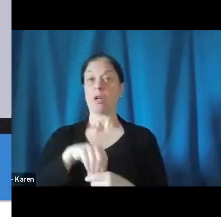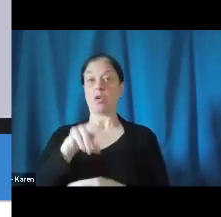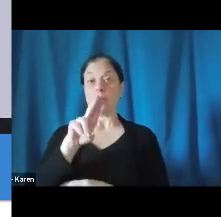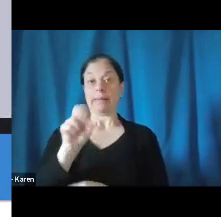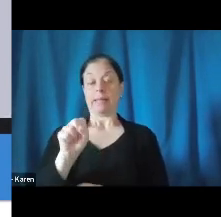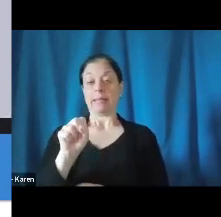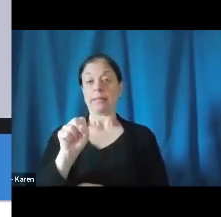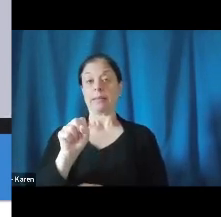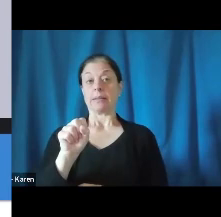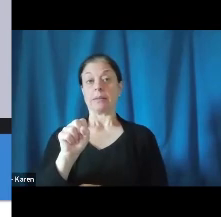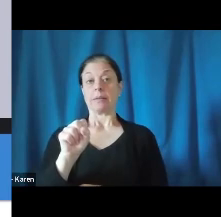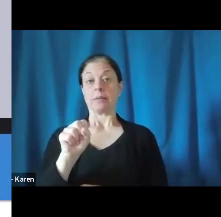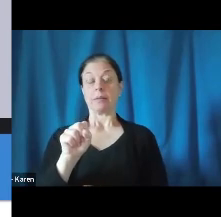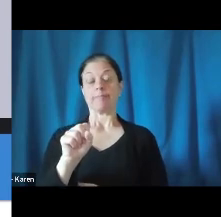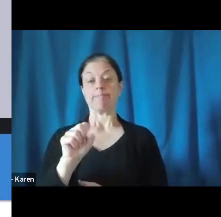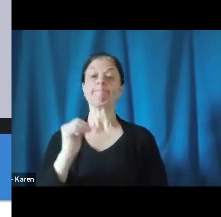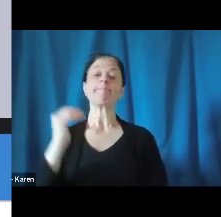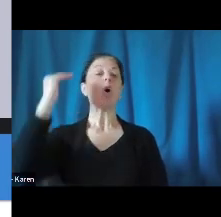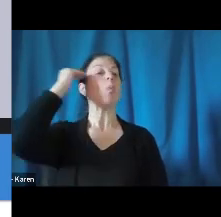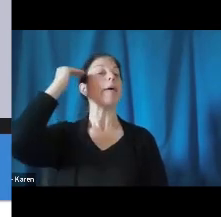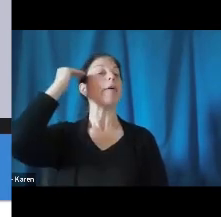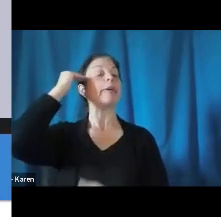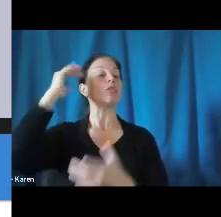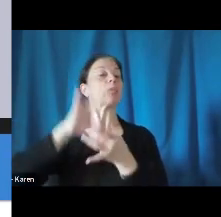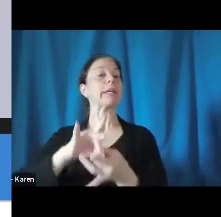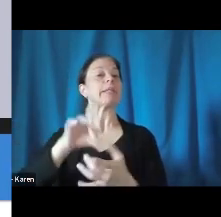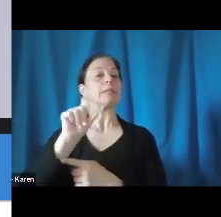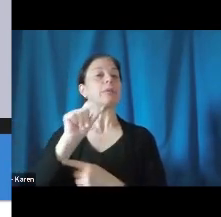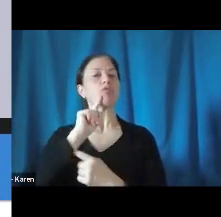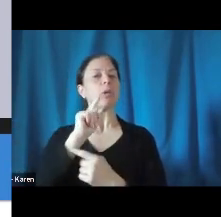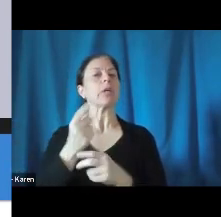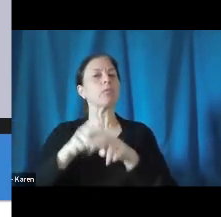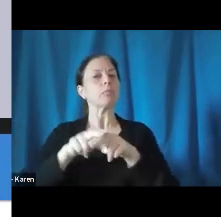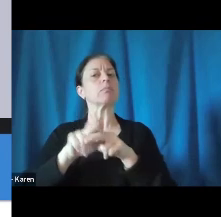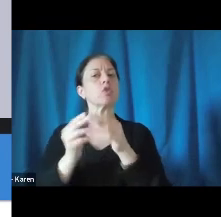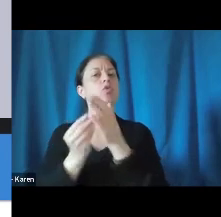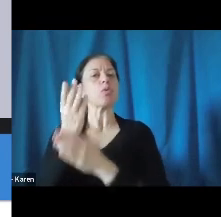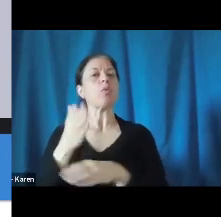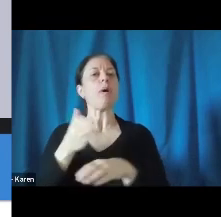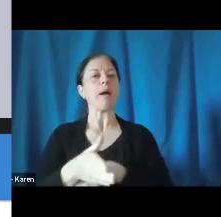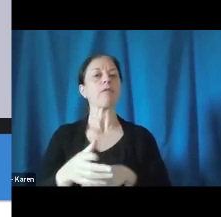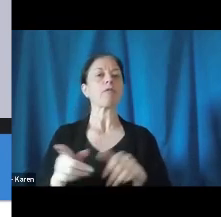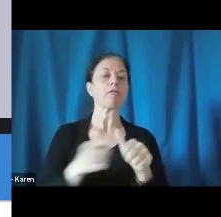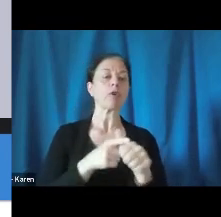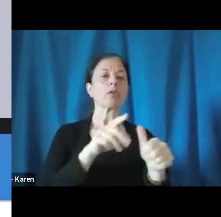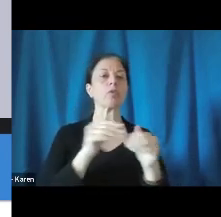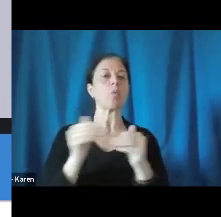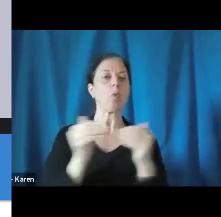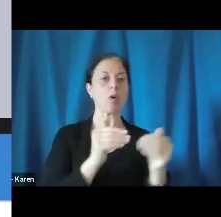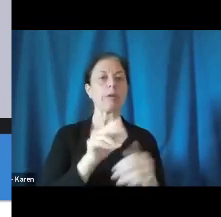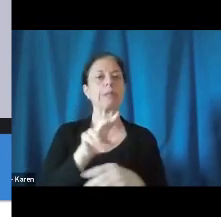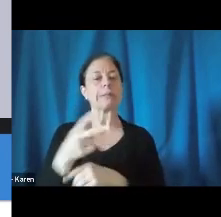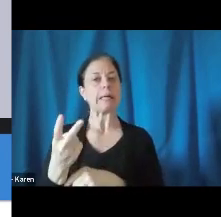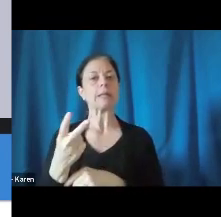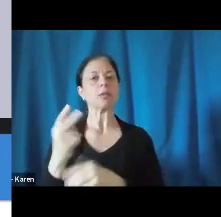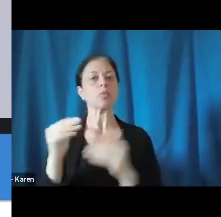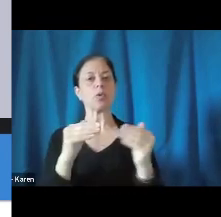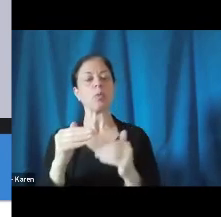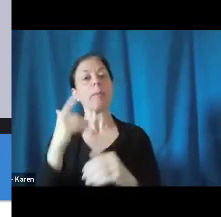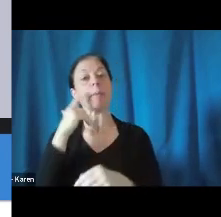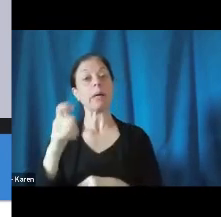rights movement here in the US. Really in the United States, awareness around disability really grew after the